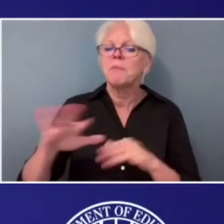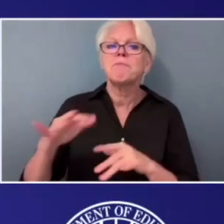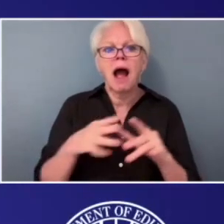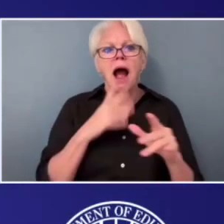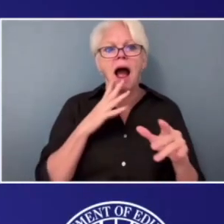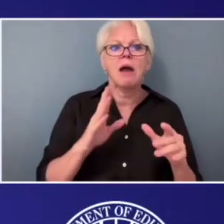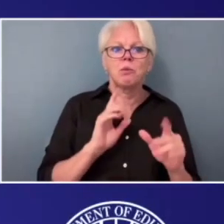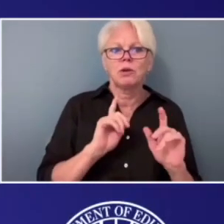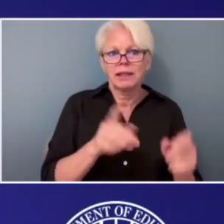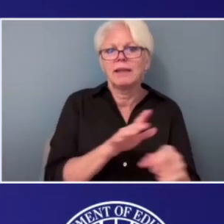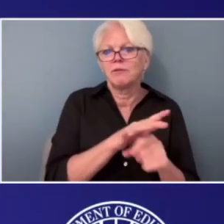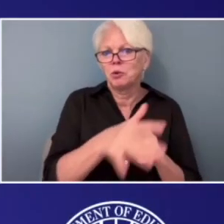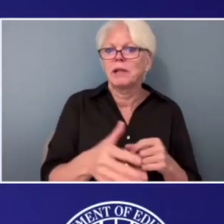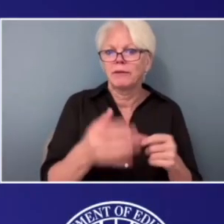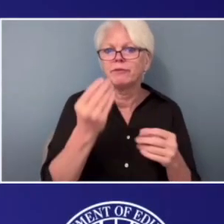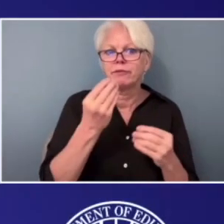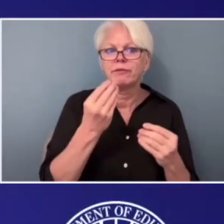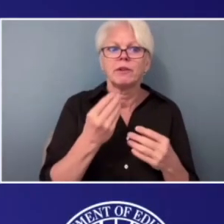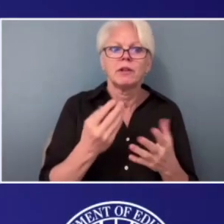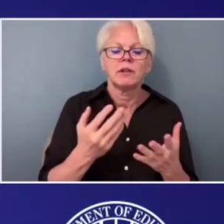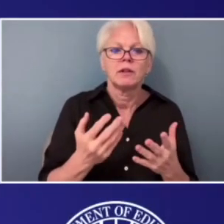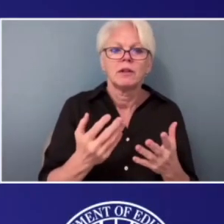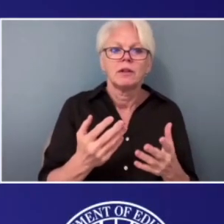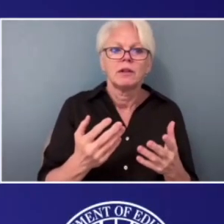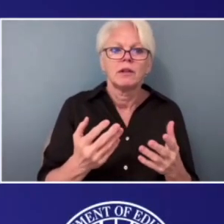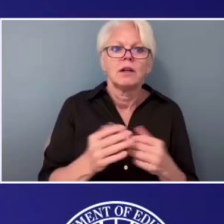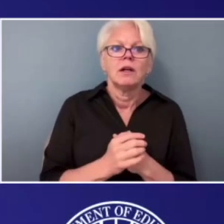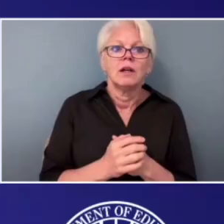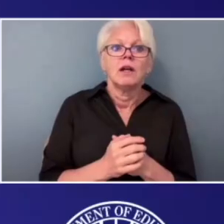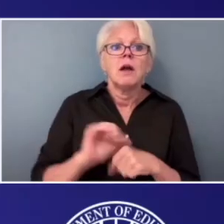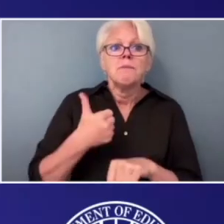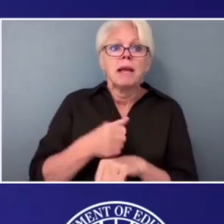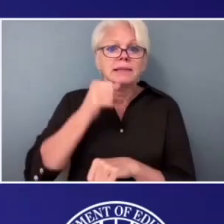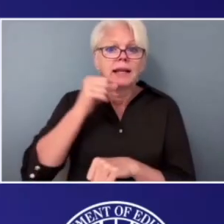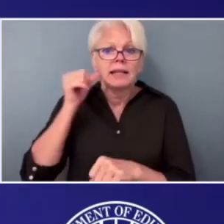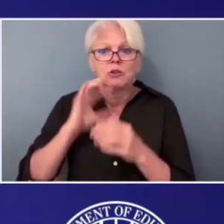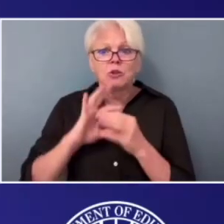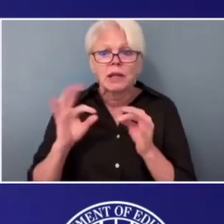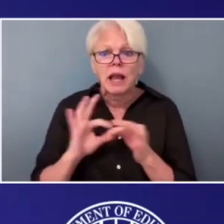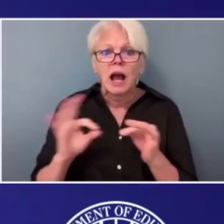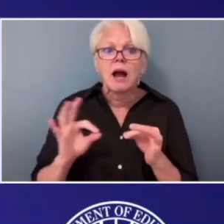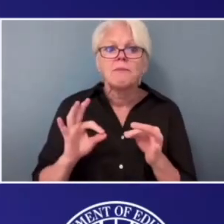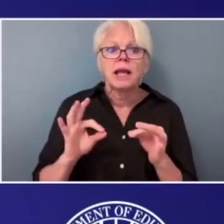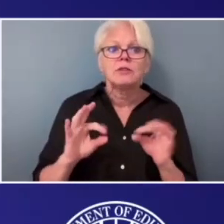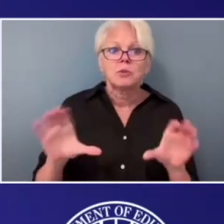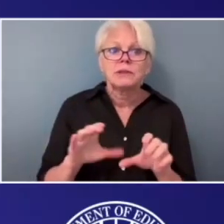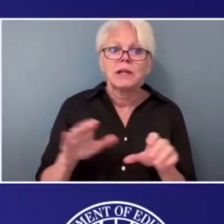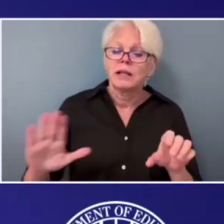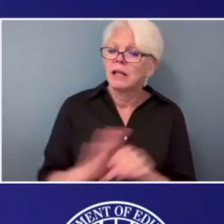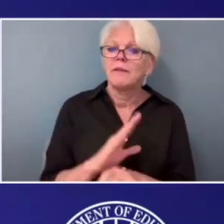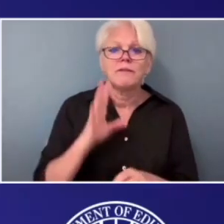hopefully based on yesterday's comments, which were done in full faith, and have been in the works for several